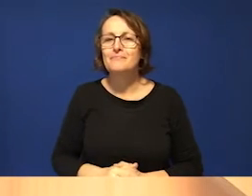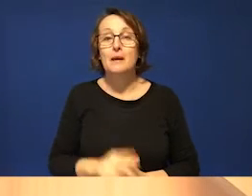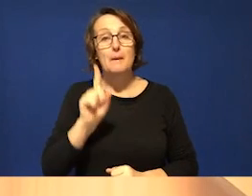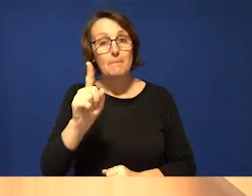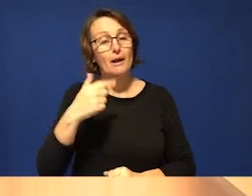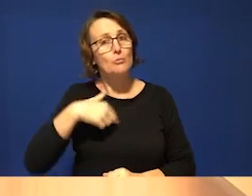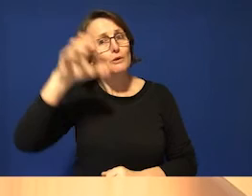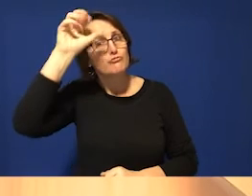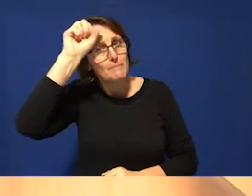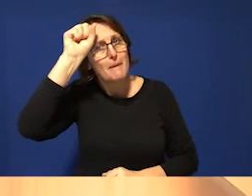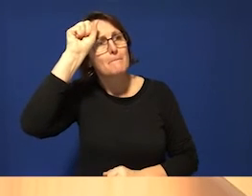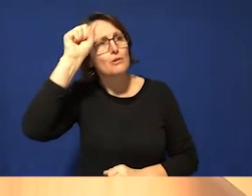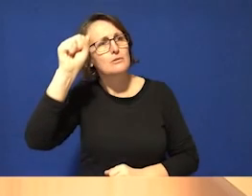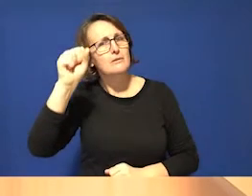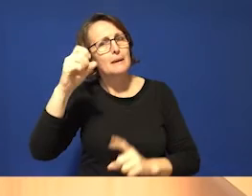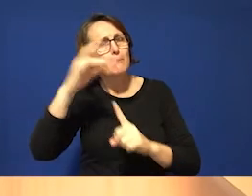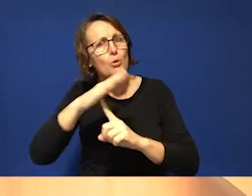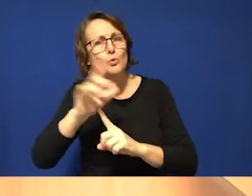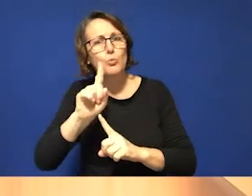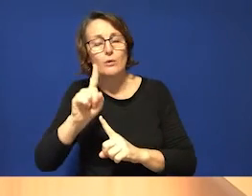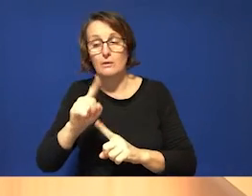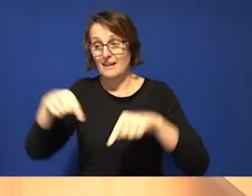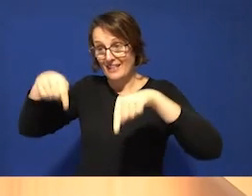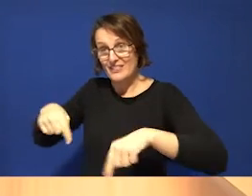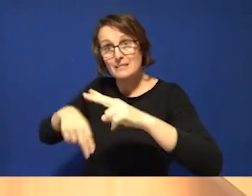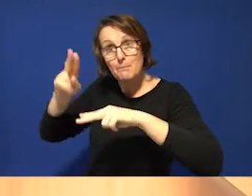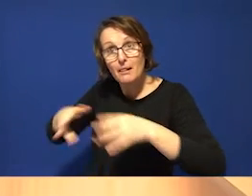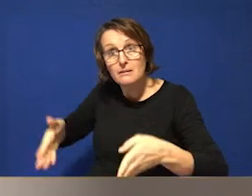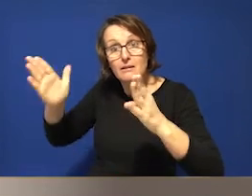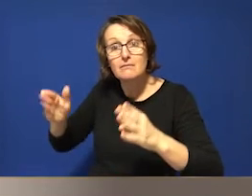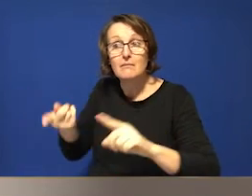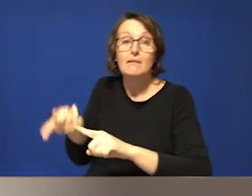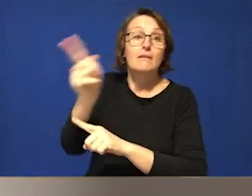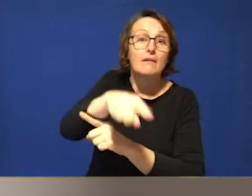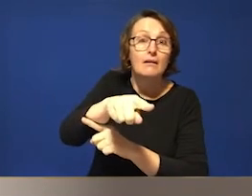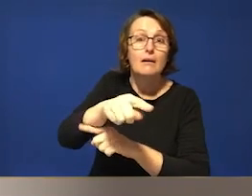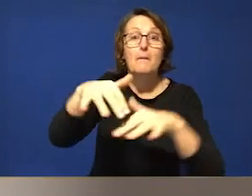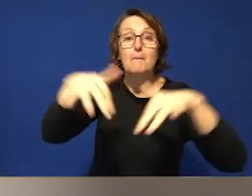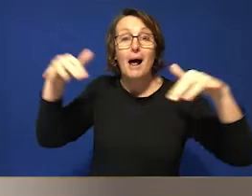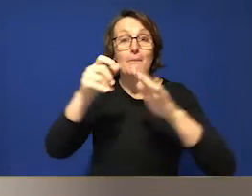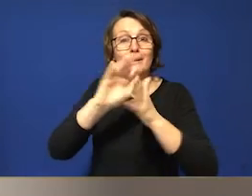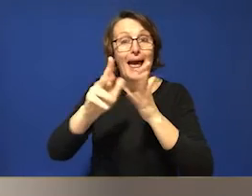the space between this and the adjoining building, and also the axial nature of the building.